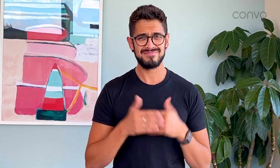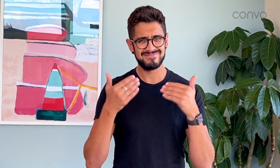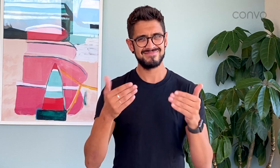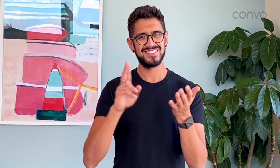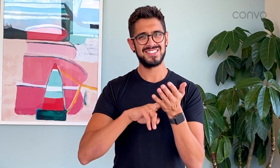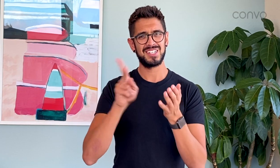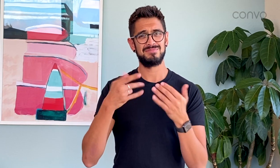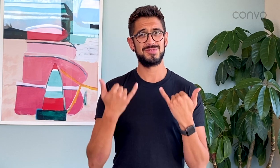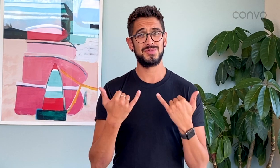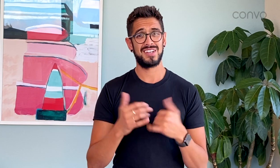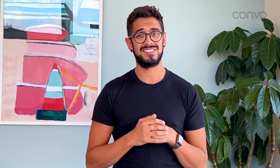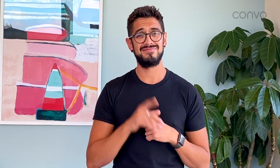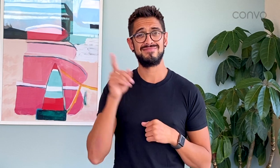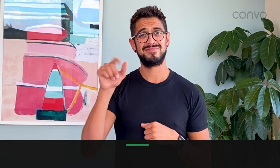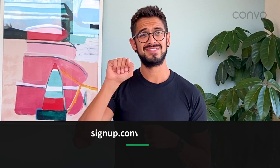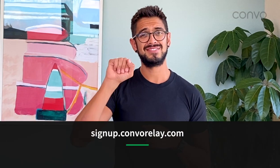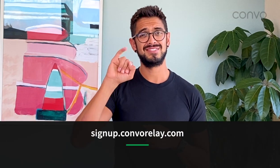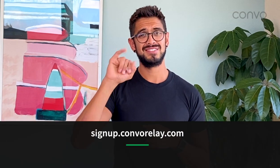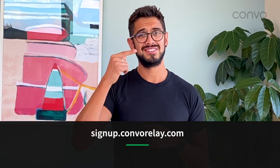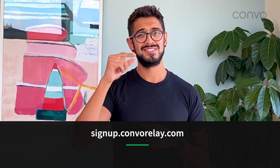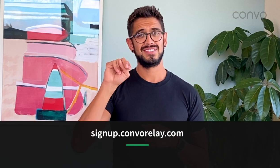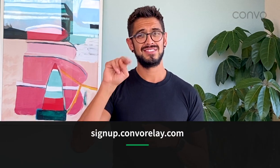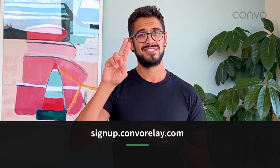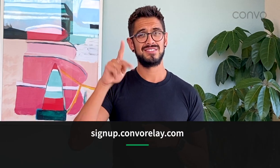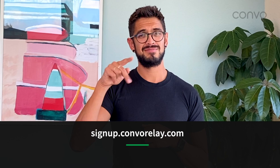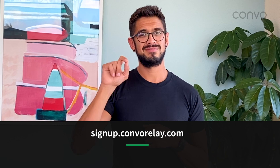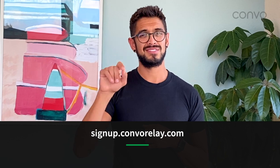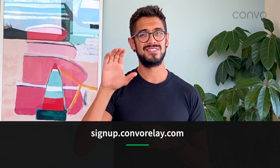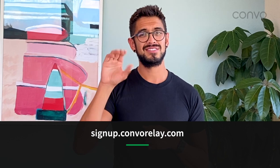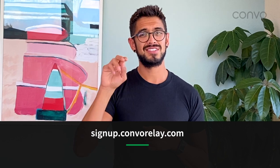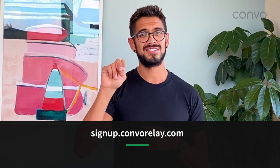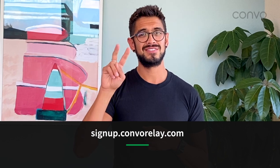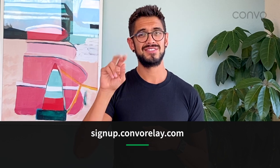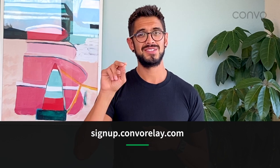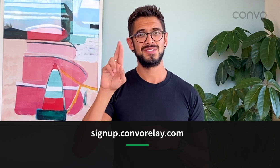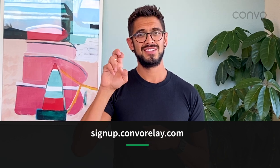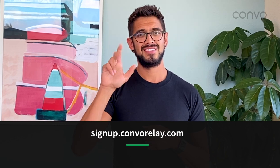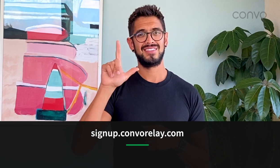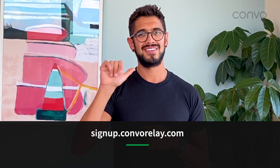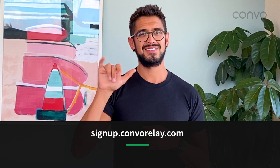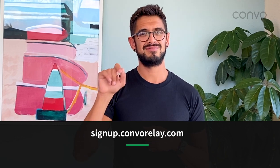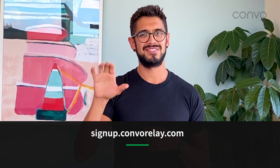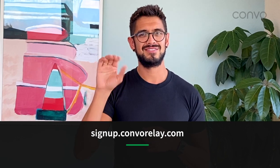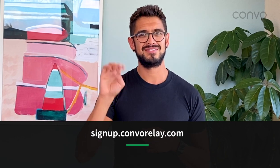Sign up today! Signup.convorelay.com.